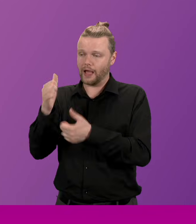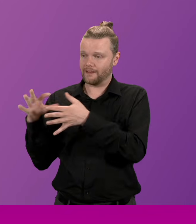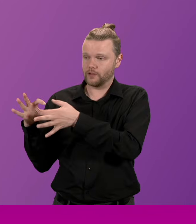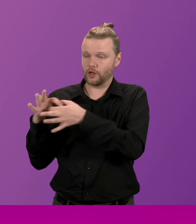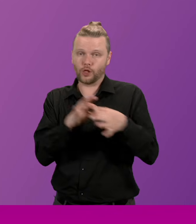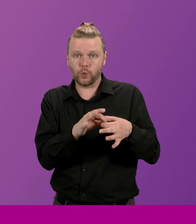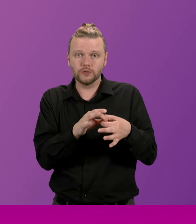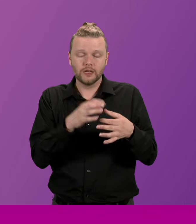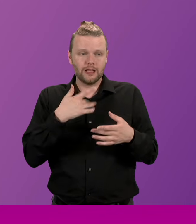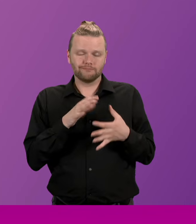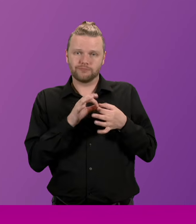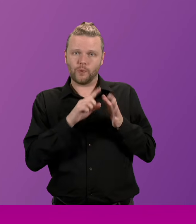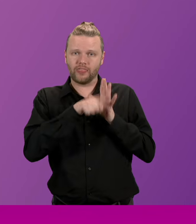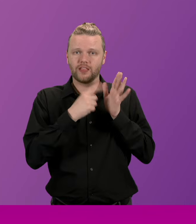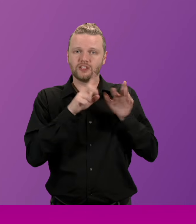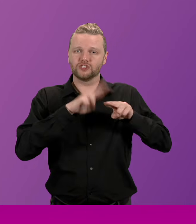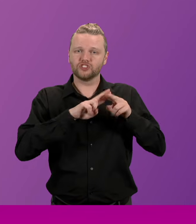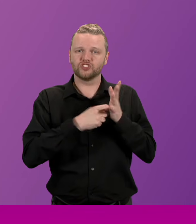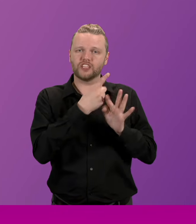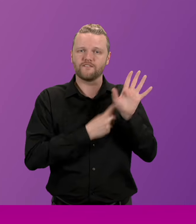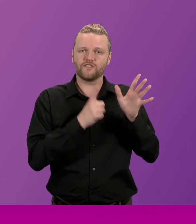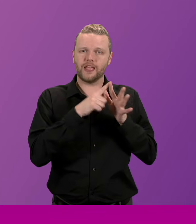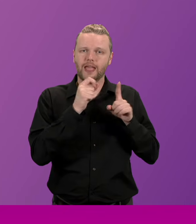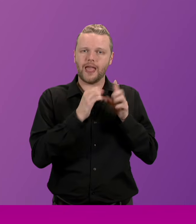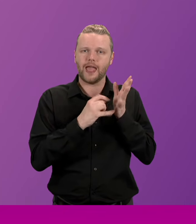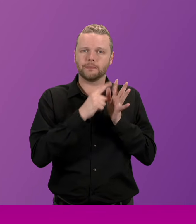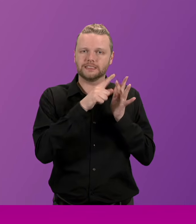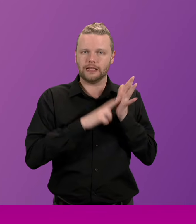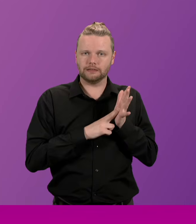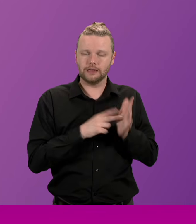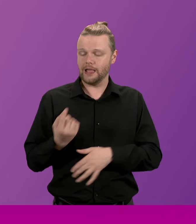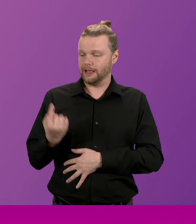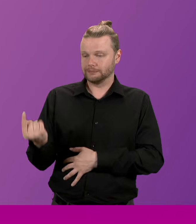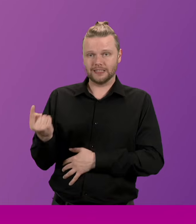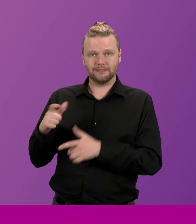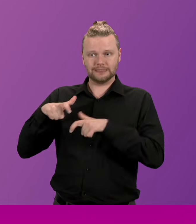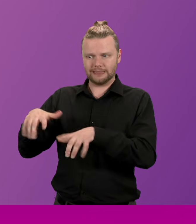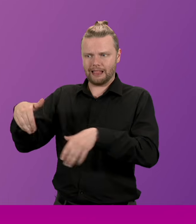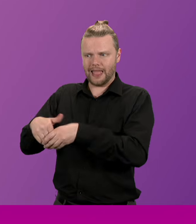convicted paedophile Jeffrey Epstein, and who remains a member of the House of Lords.